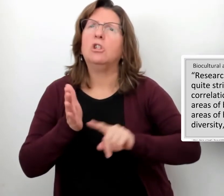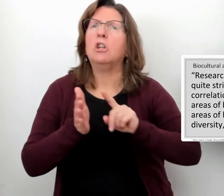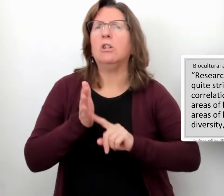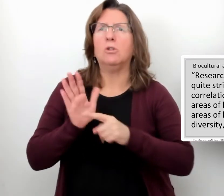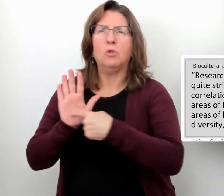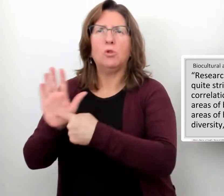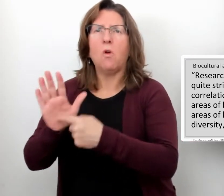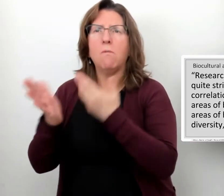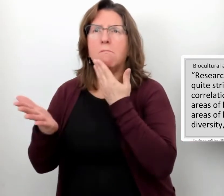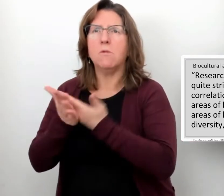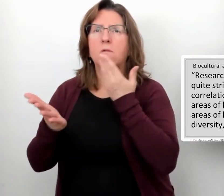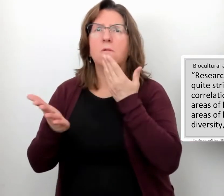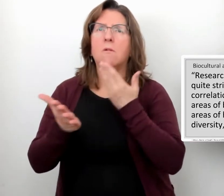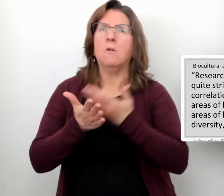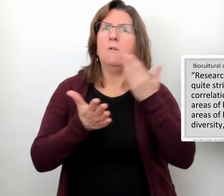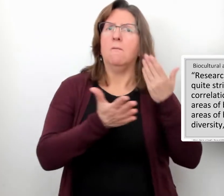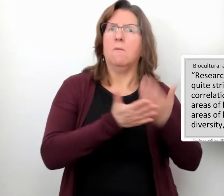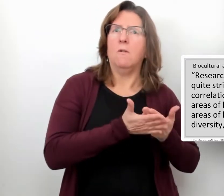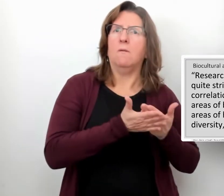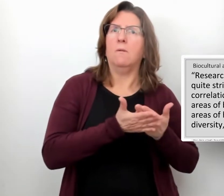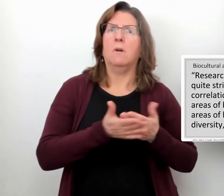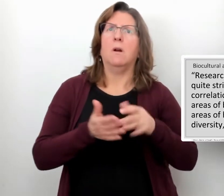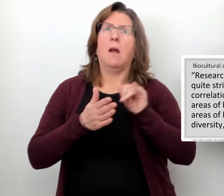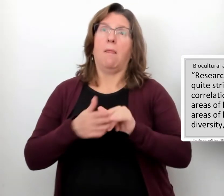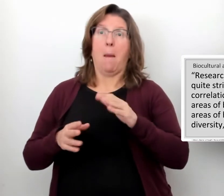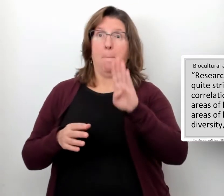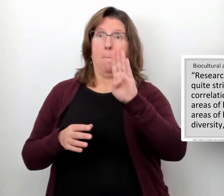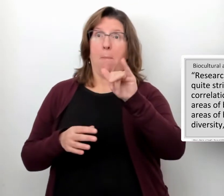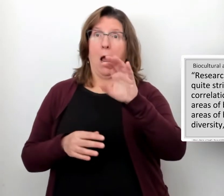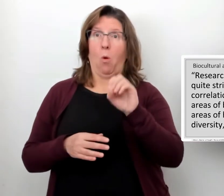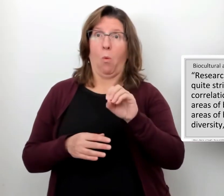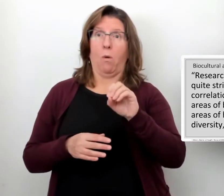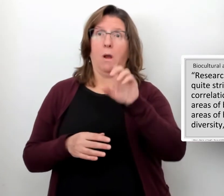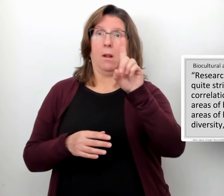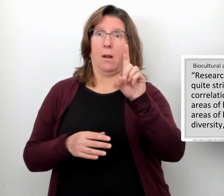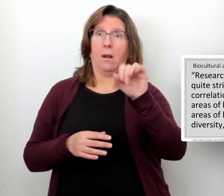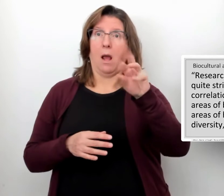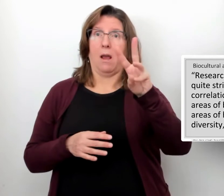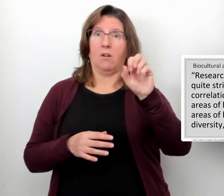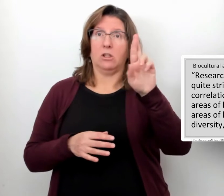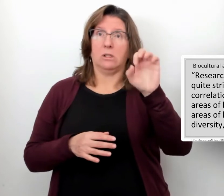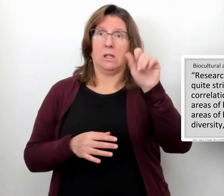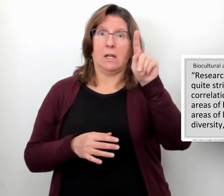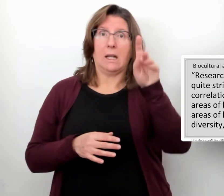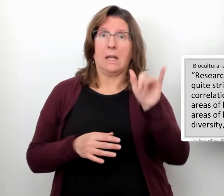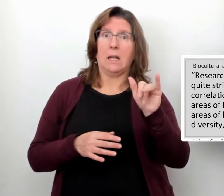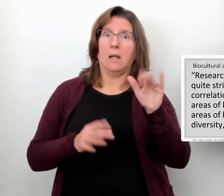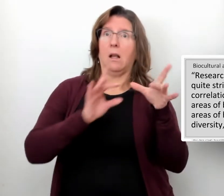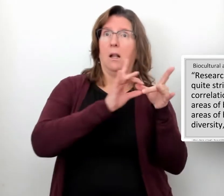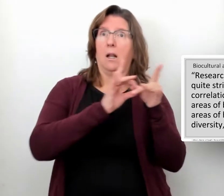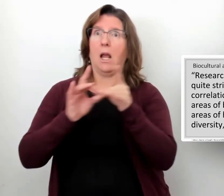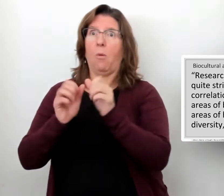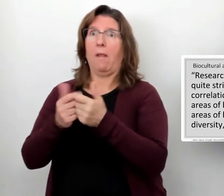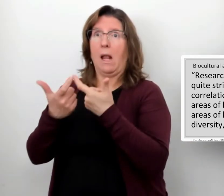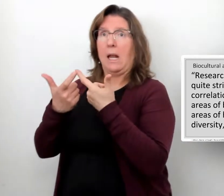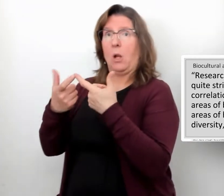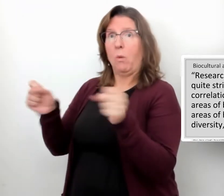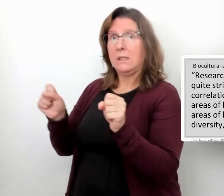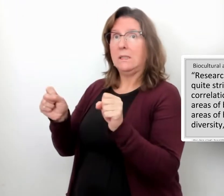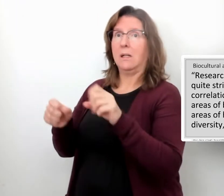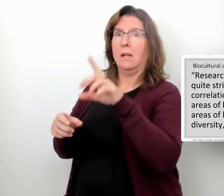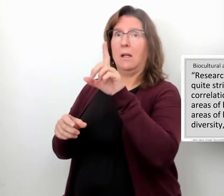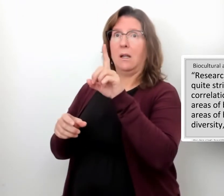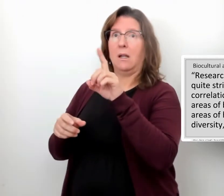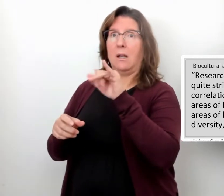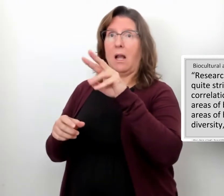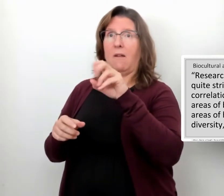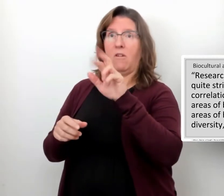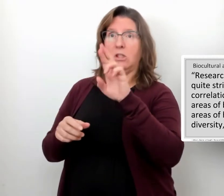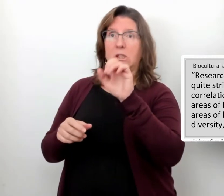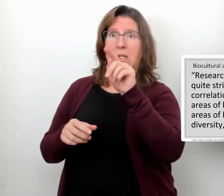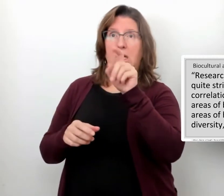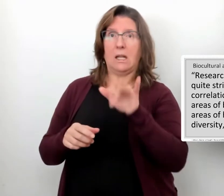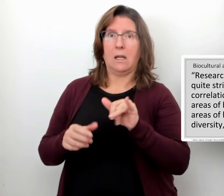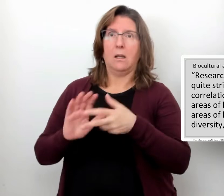Research has shown, quite strikingly, correlations between areas of bio-diversity and areas of highly linguistic diversity.